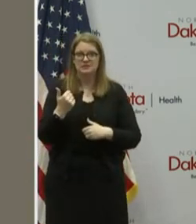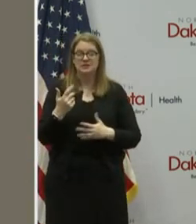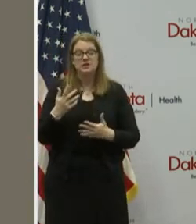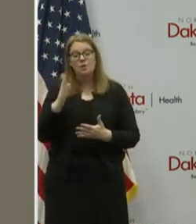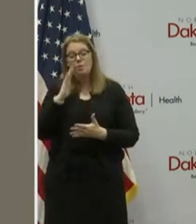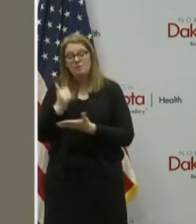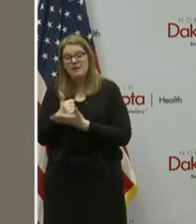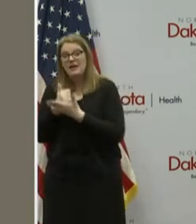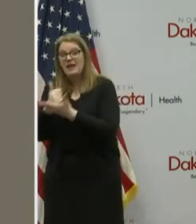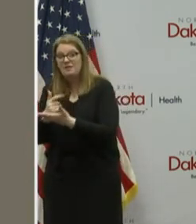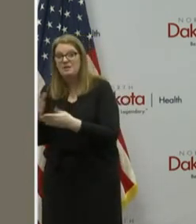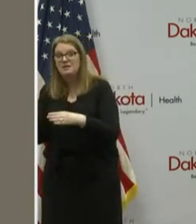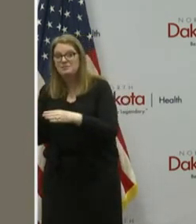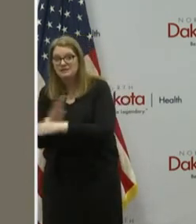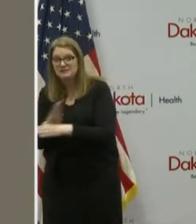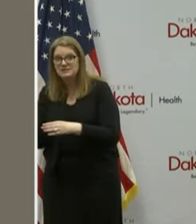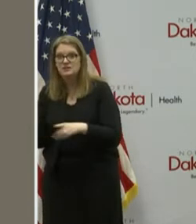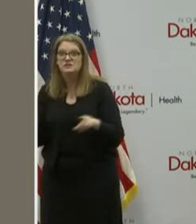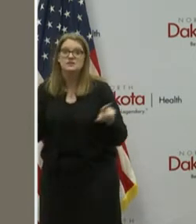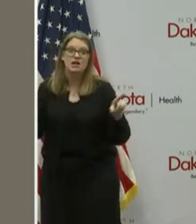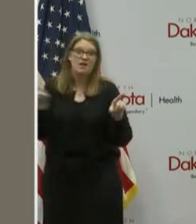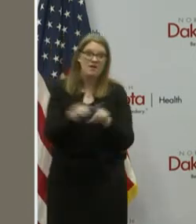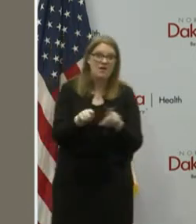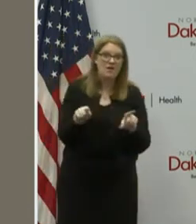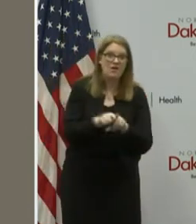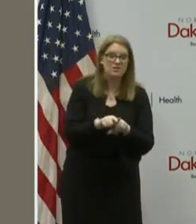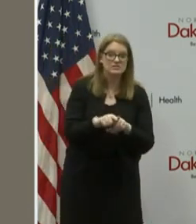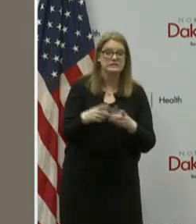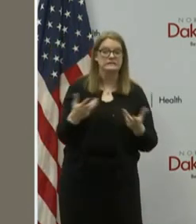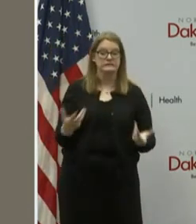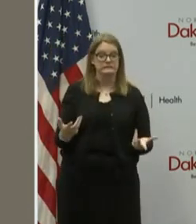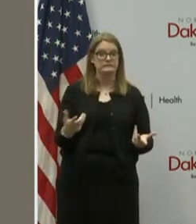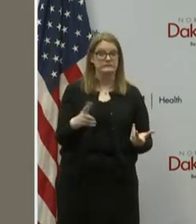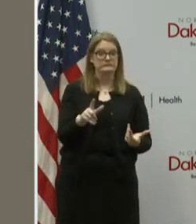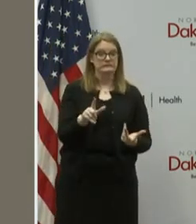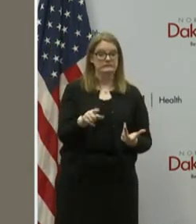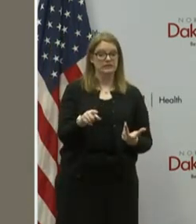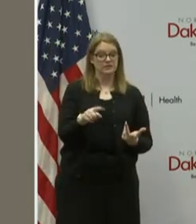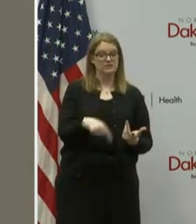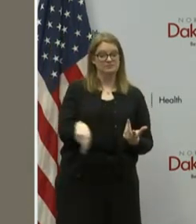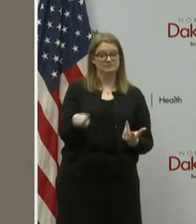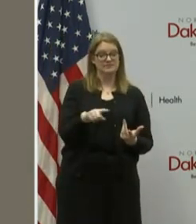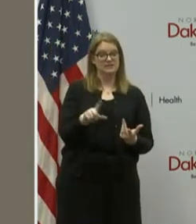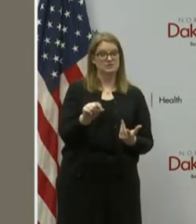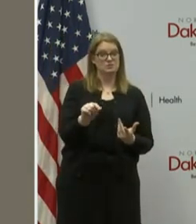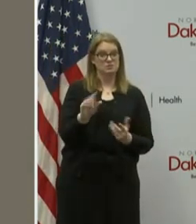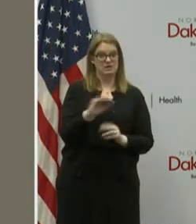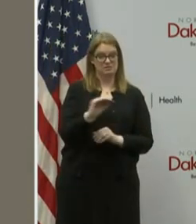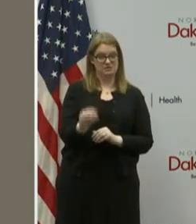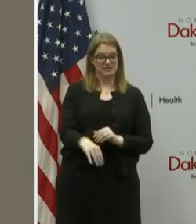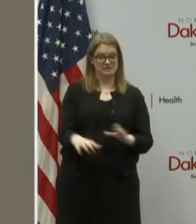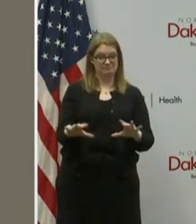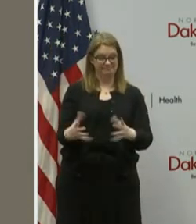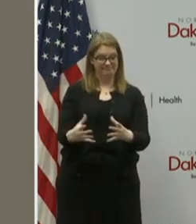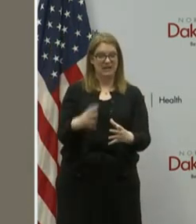ADDITIONAL RISK TO OUR SYSTEM. WE'LL BE PERHAPS HELPING LIVELIHOODS, BUT WE DON'T WANT